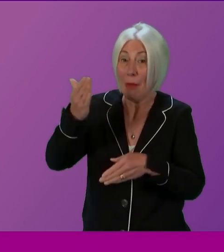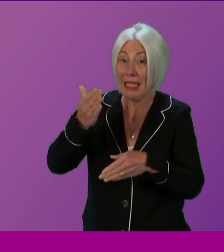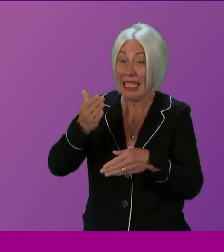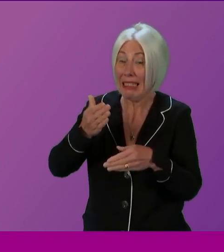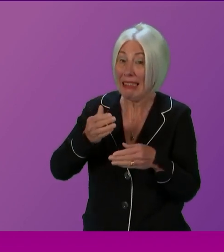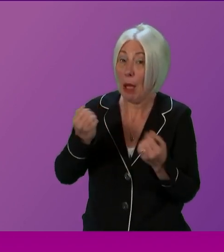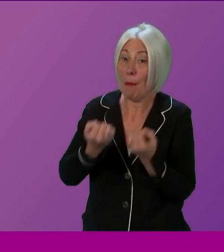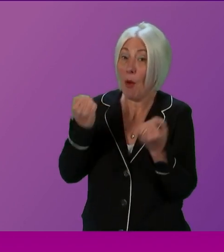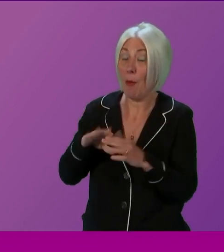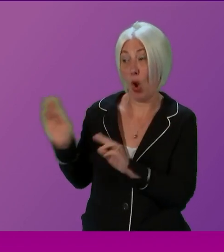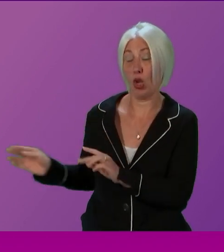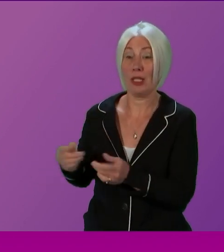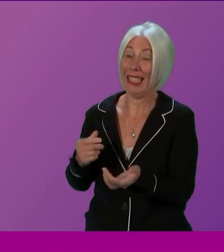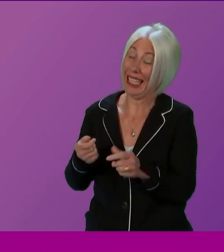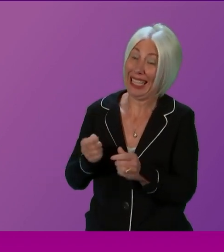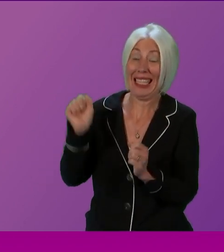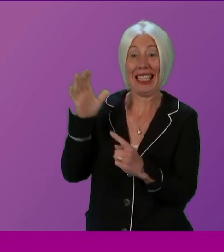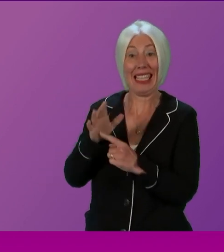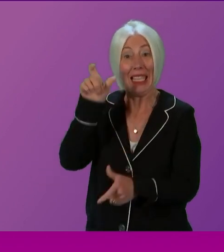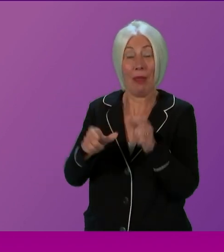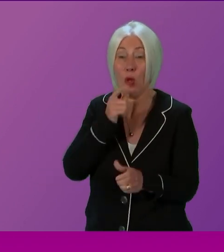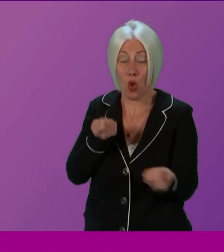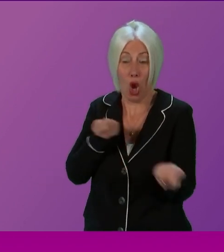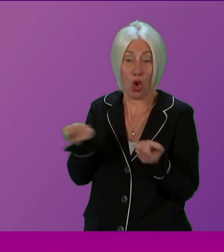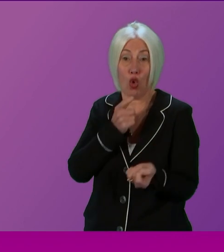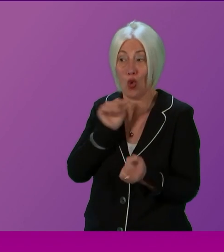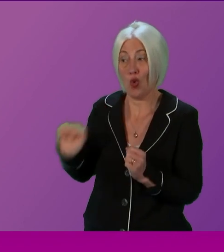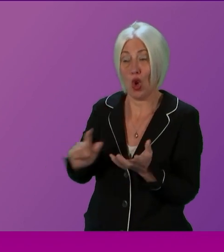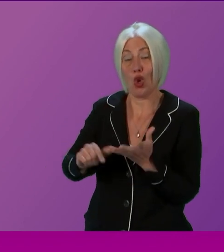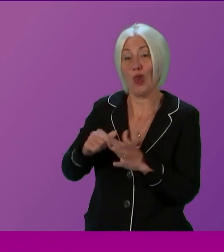but, of course, the key levers lie with the United Kingdom Government. We will continue